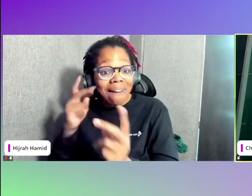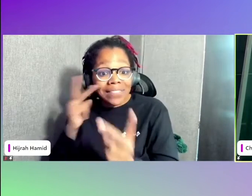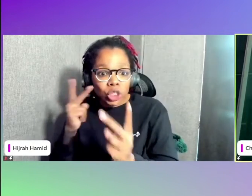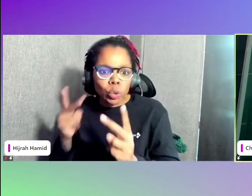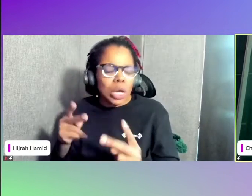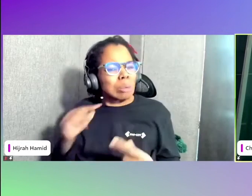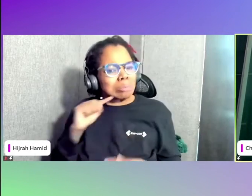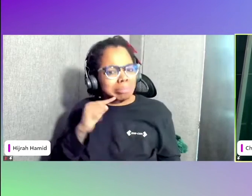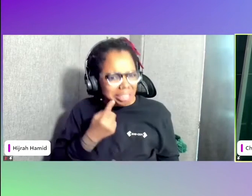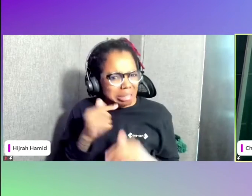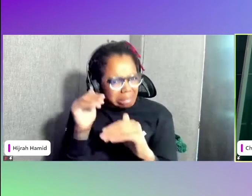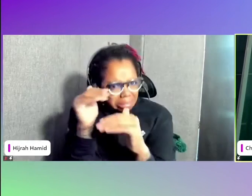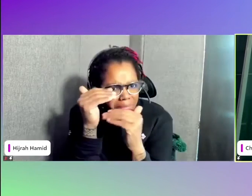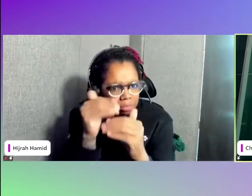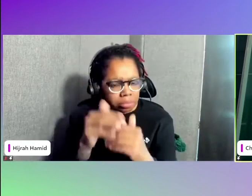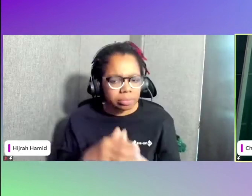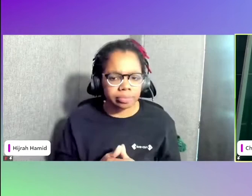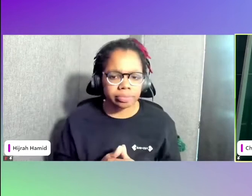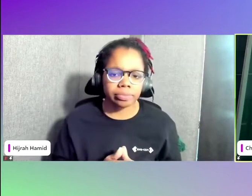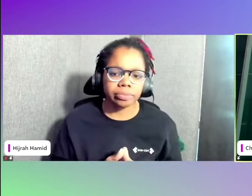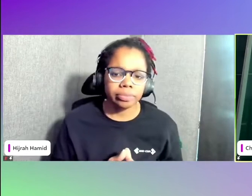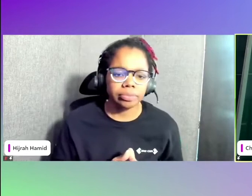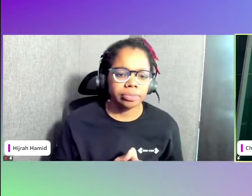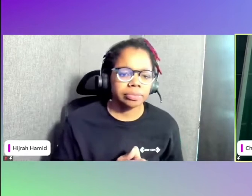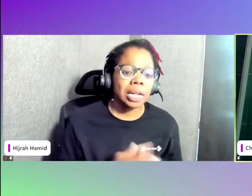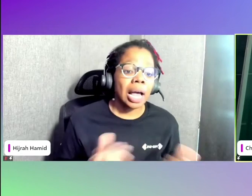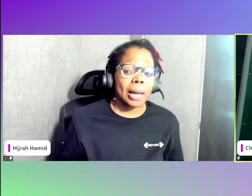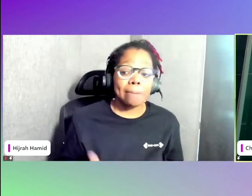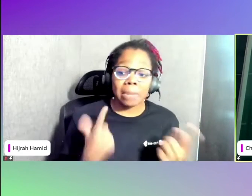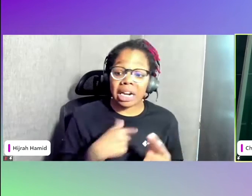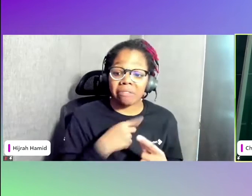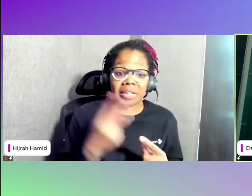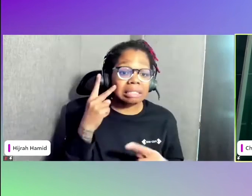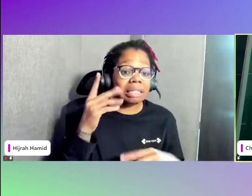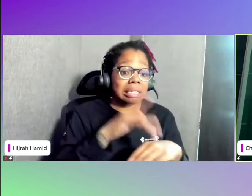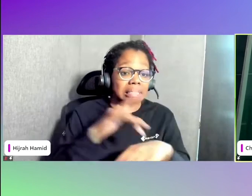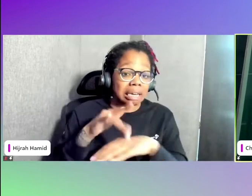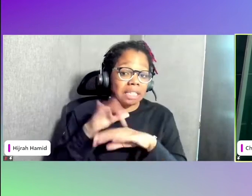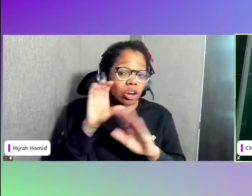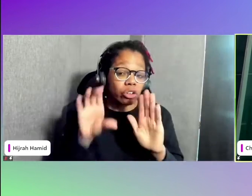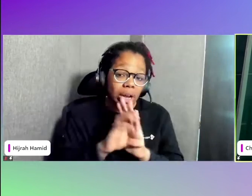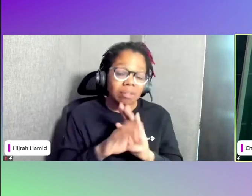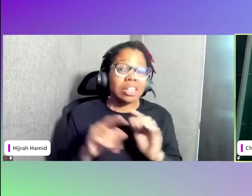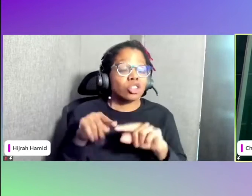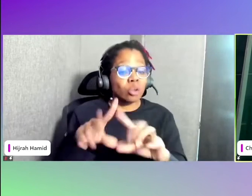noticing how little access and library patrons images, access to non visually, really